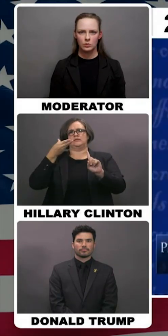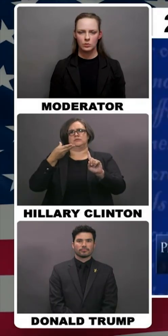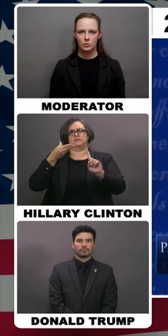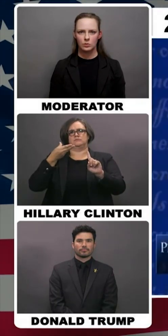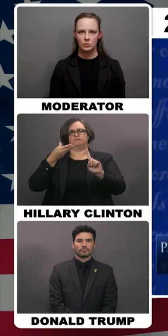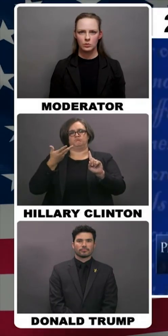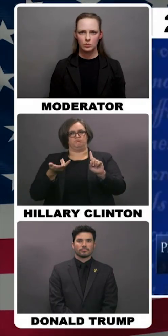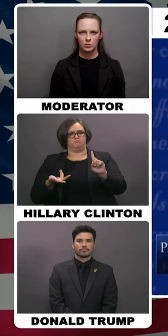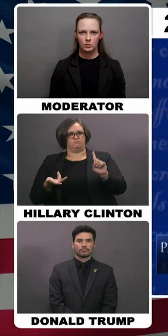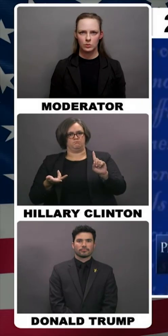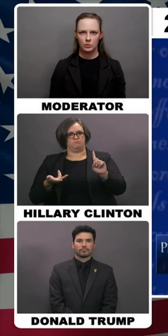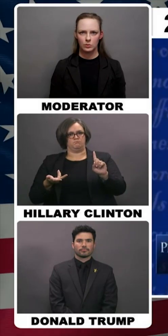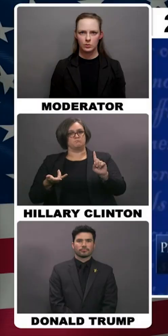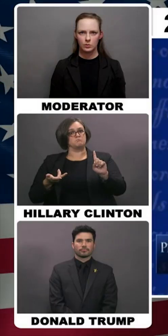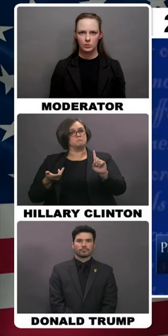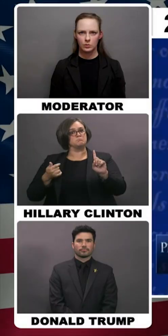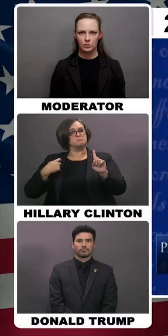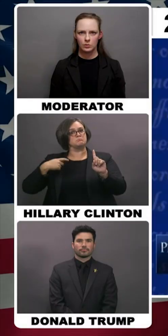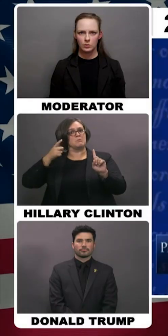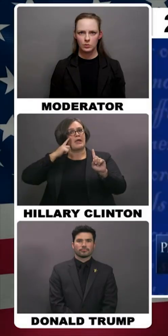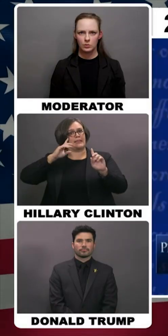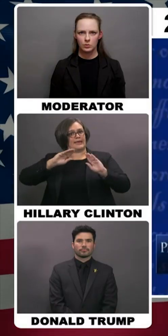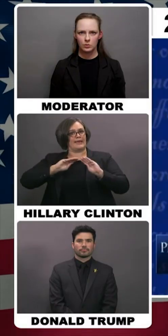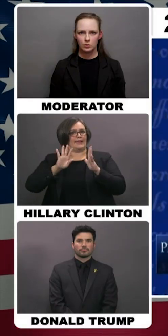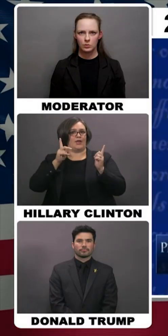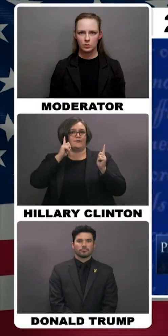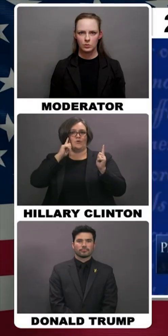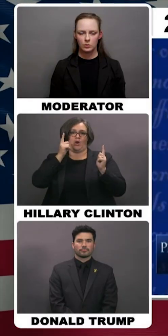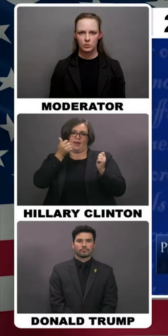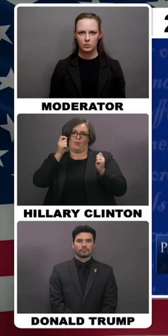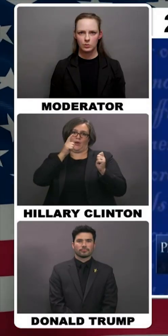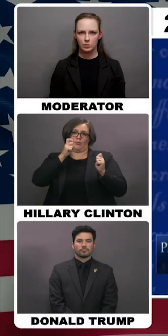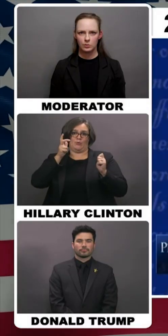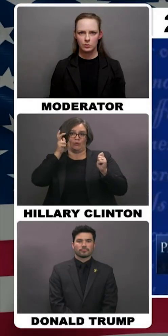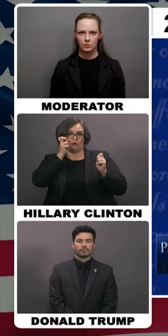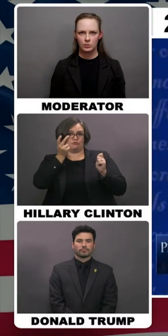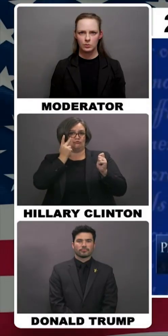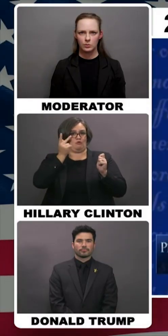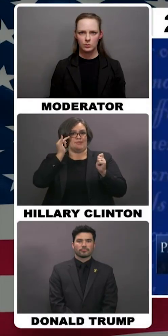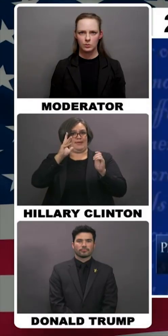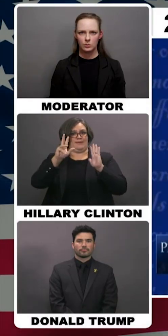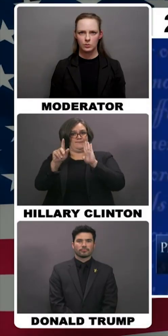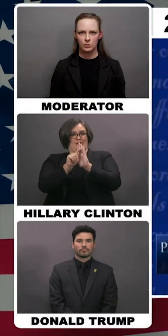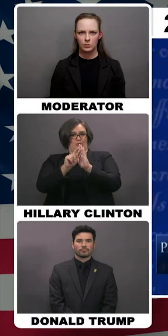but I think it's clear to anyone who heard it that it represents exactly who he is